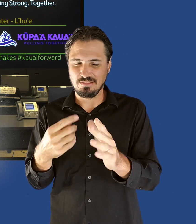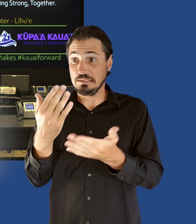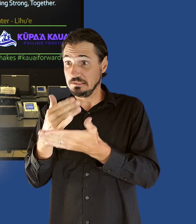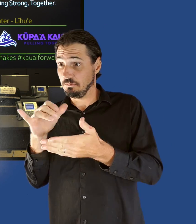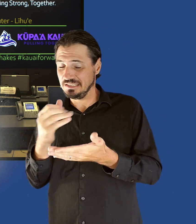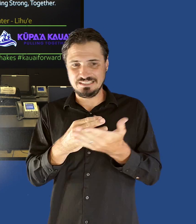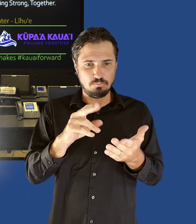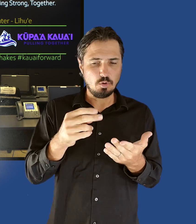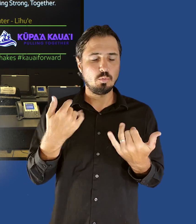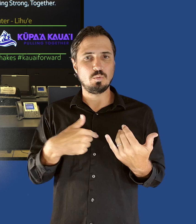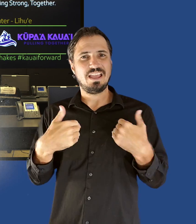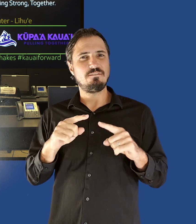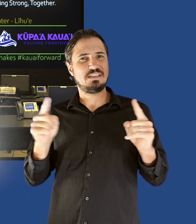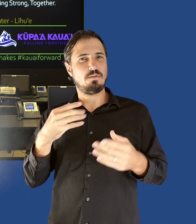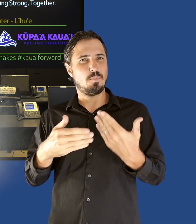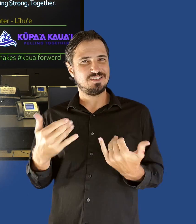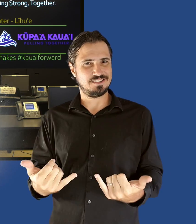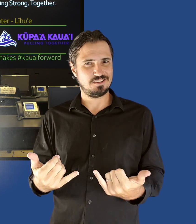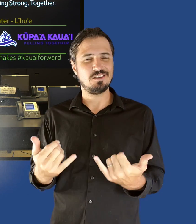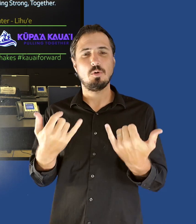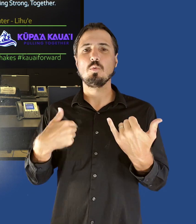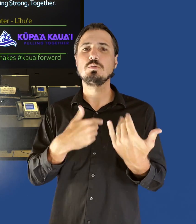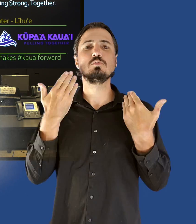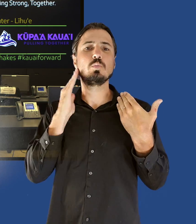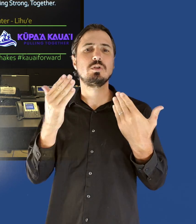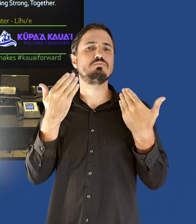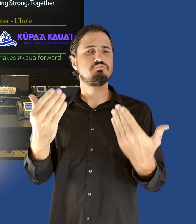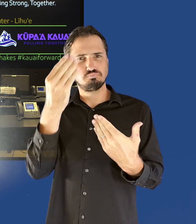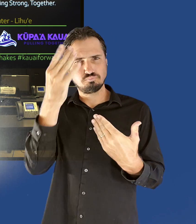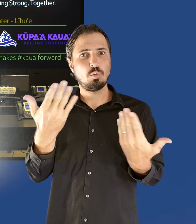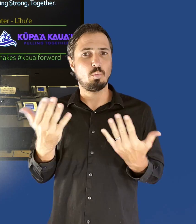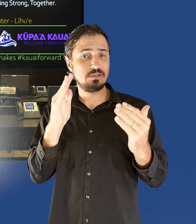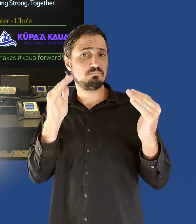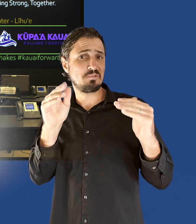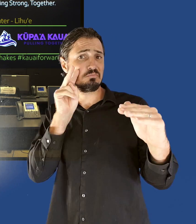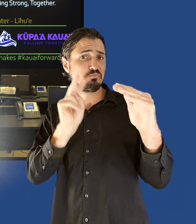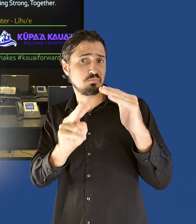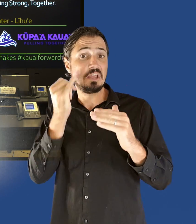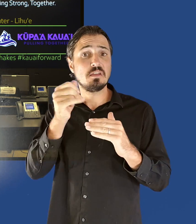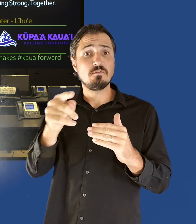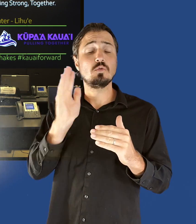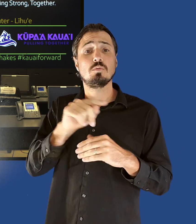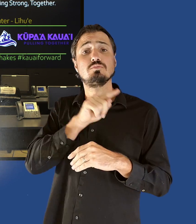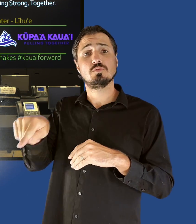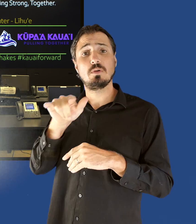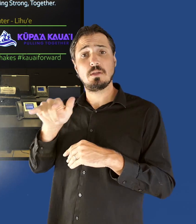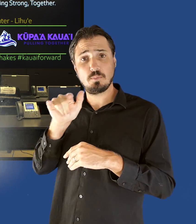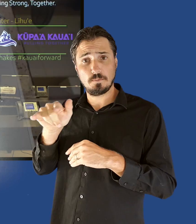With all the new protocols in place, we wanted to give you a sense of what you can expect when departing or arriving at the Līhu‘e airport.